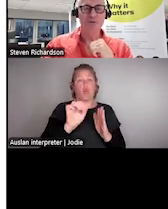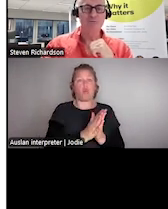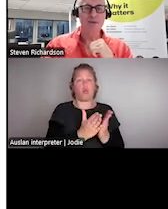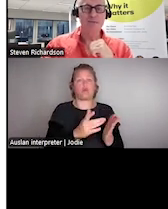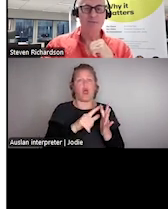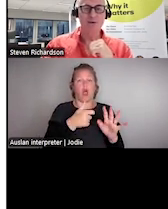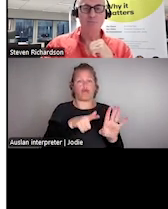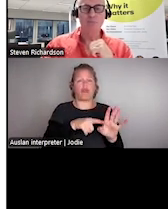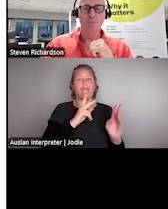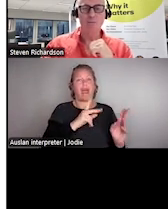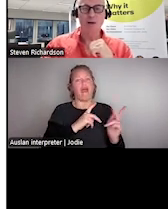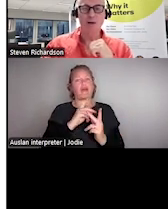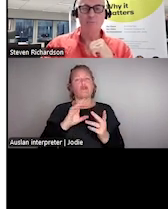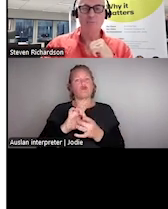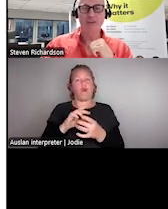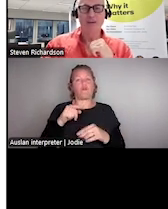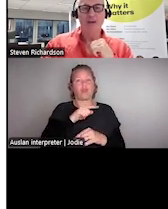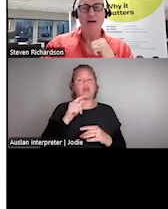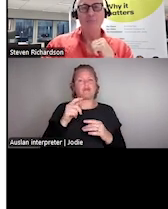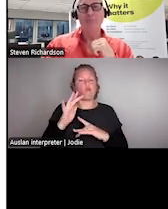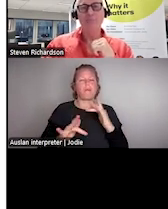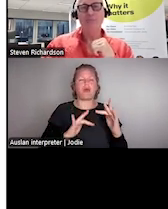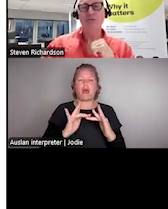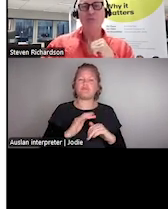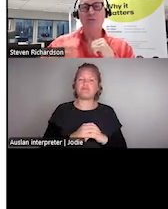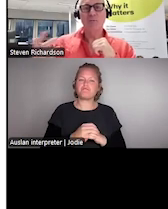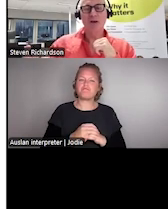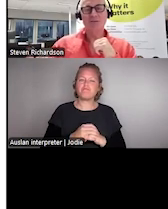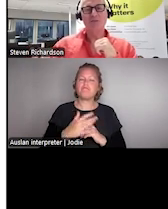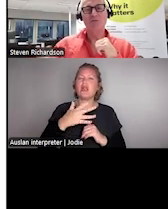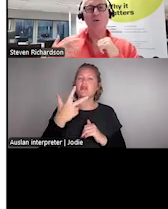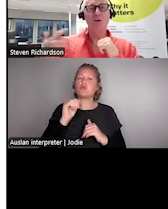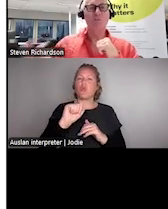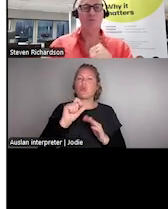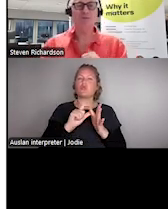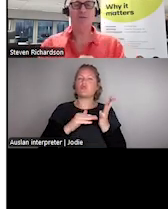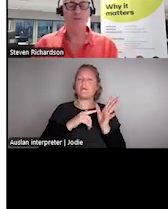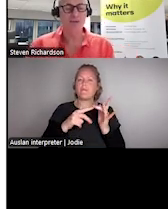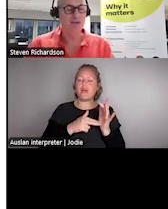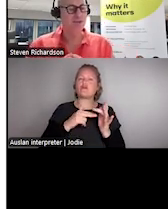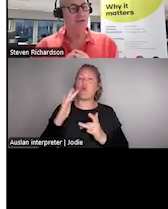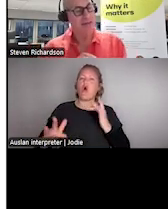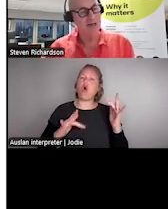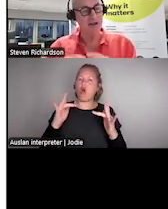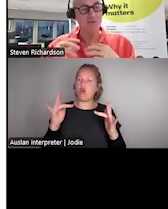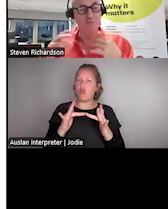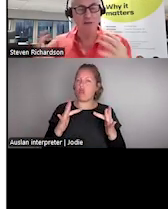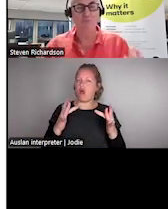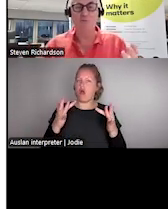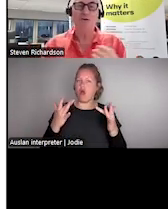us for that webinar. Put it in your diary. Domain. An online presence is a really important